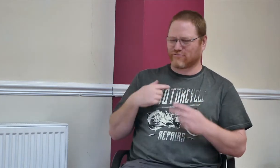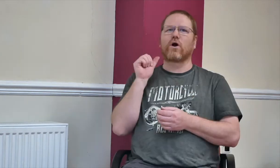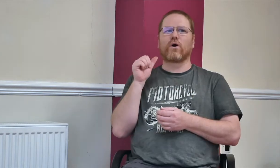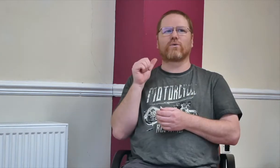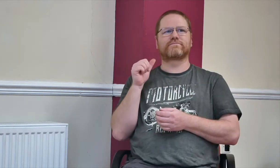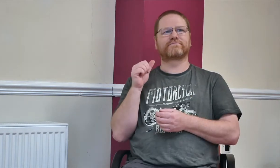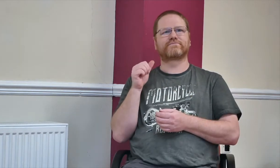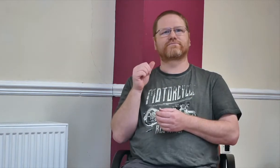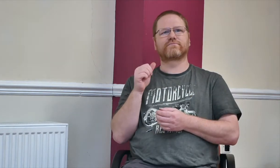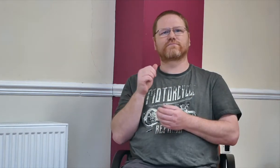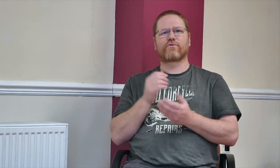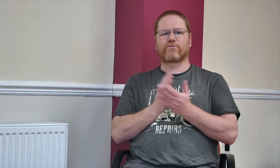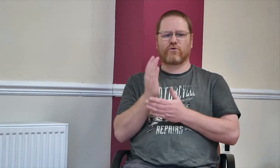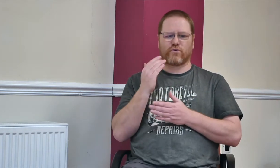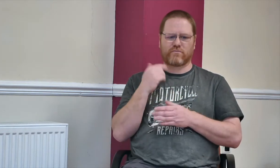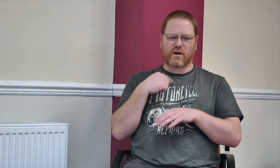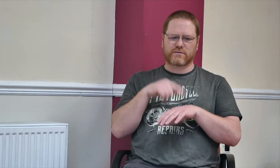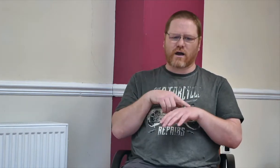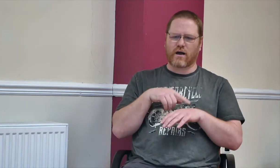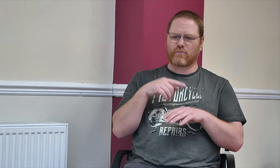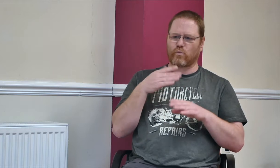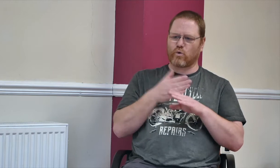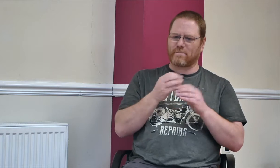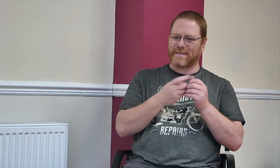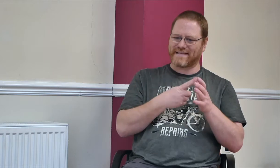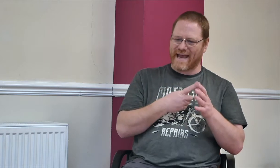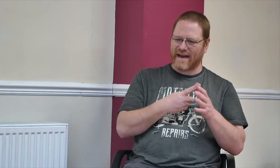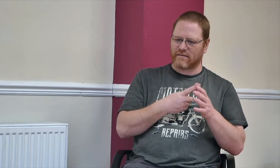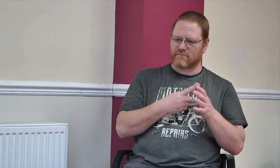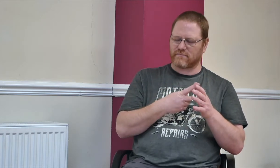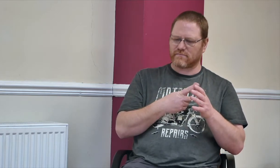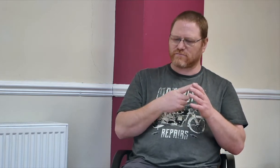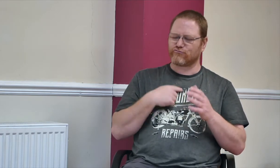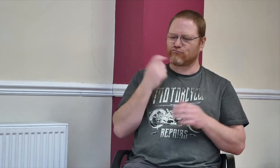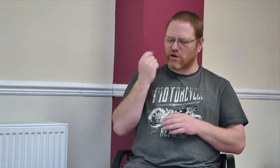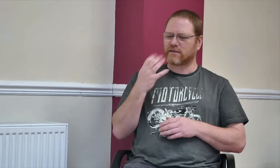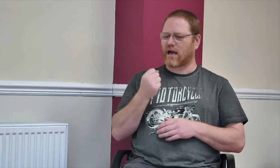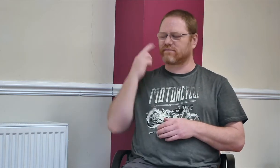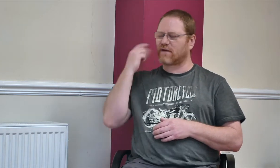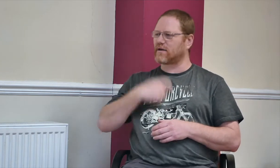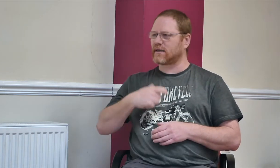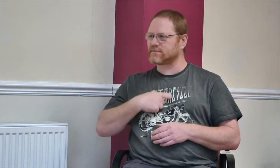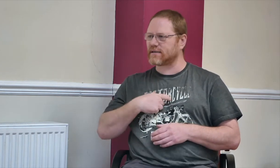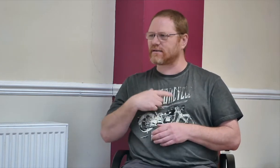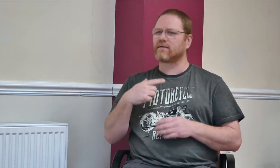I found my deaf identity while working at the British Deaf Association (BDA).